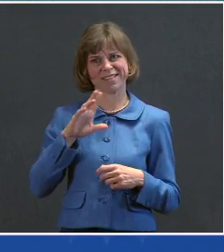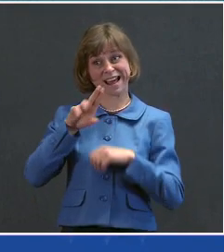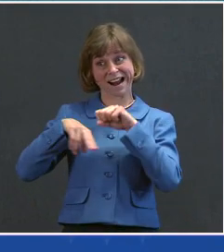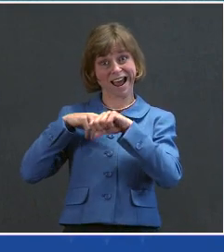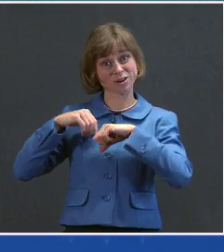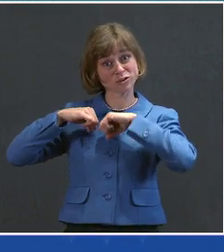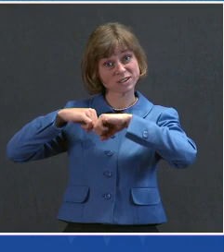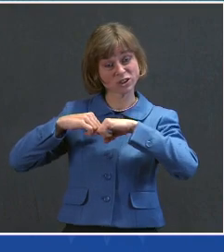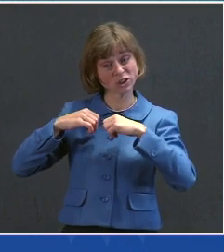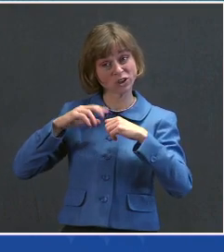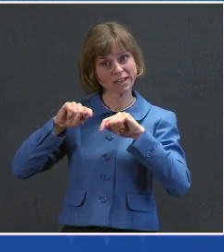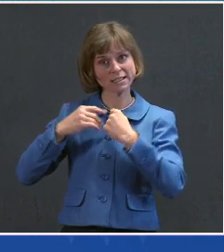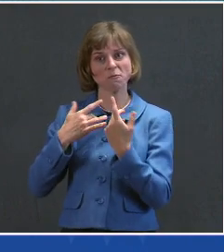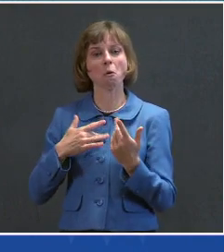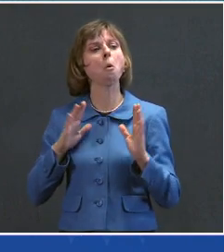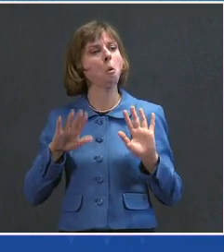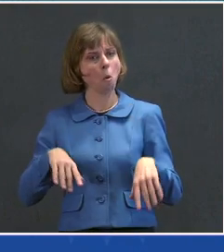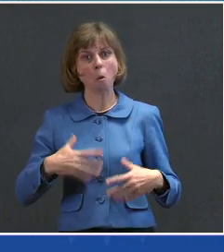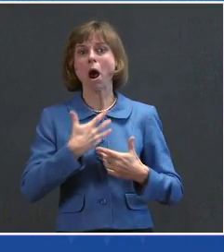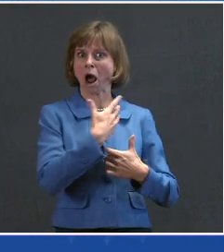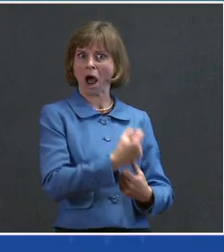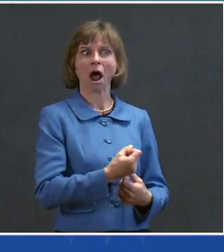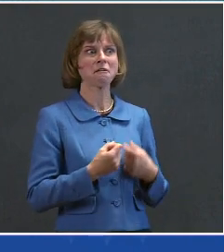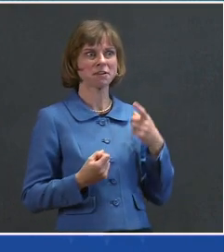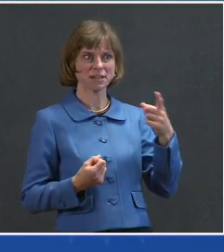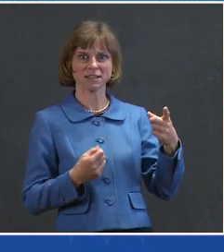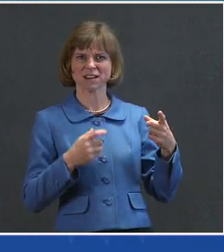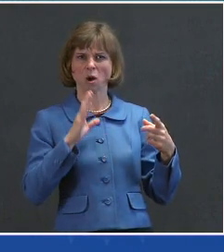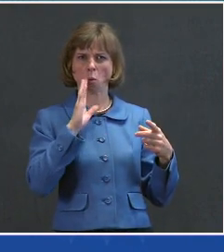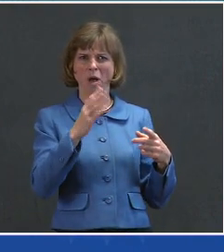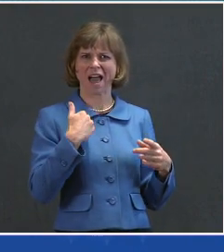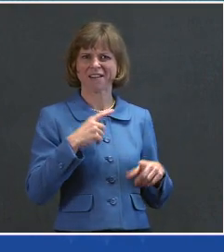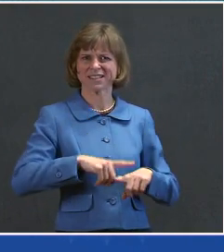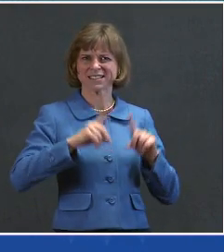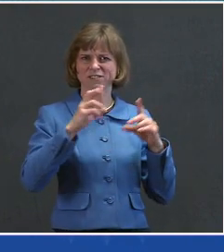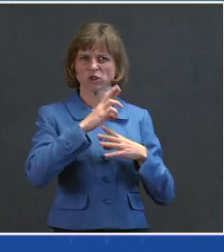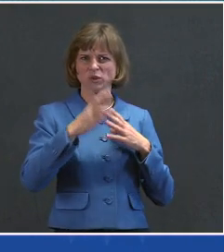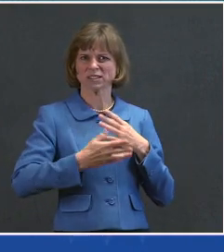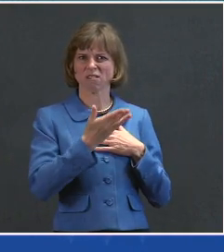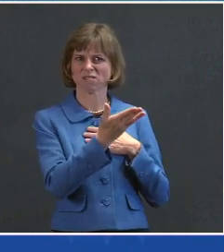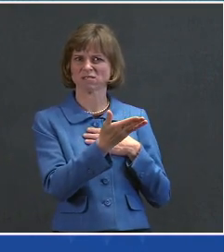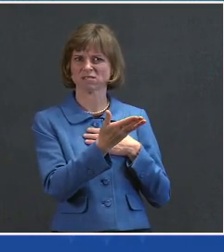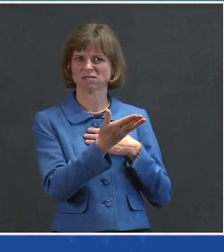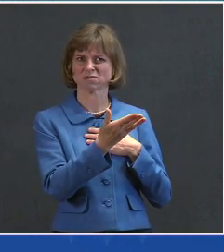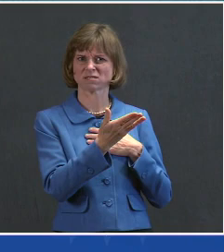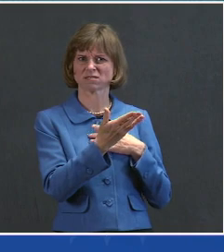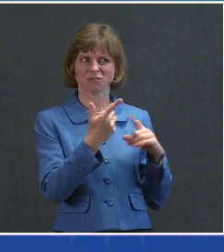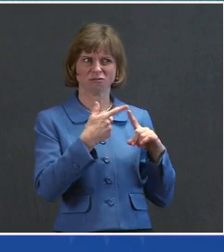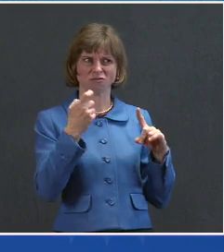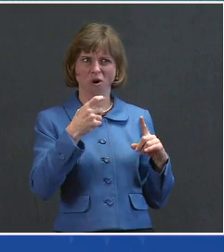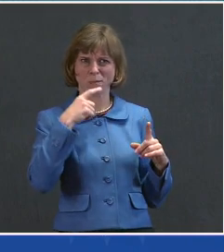a level of confidence that some different outcome is going to happen from essentially doing the same thing